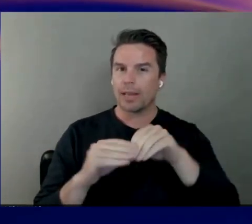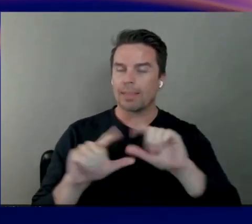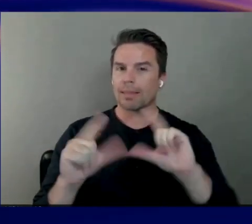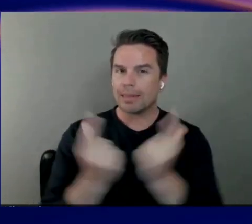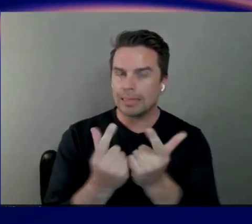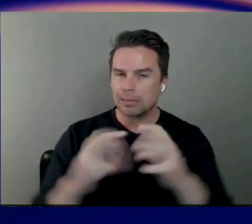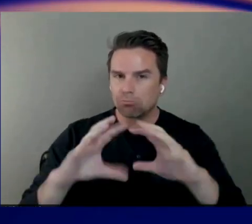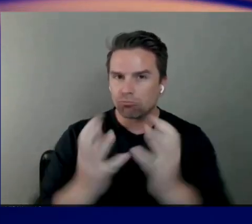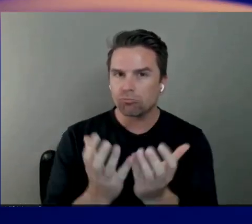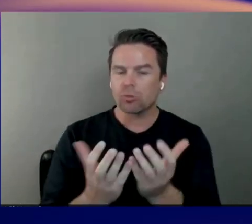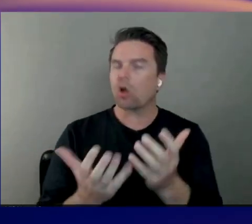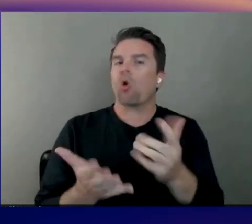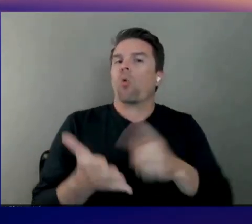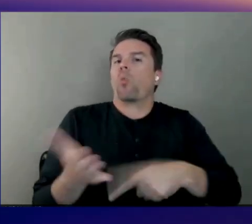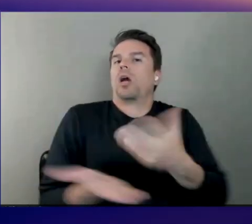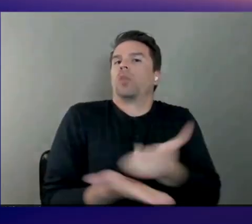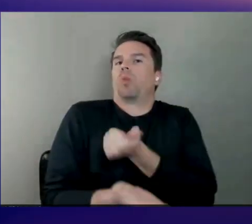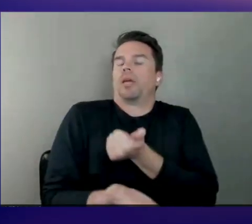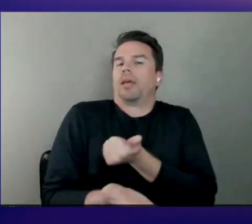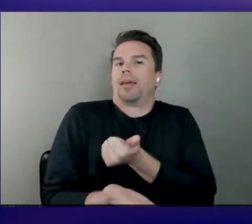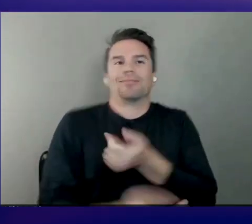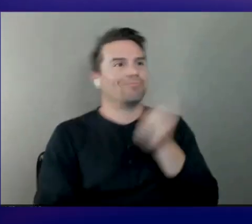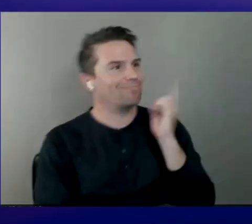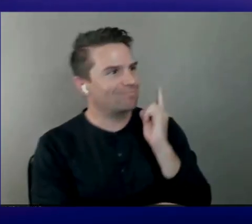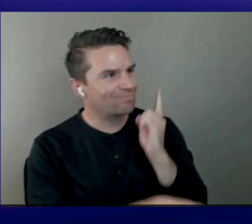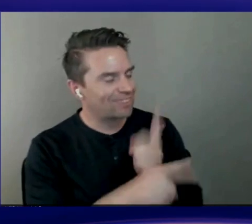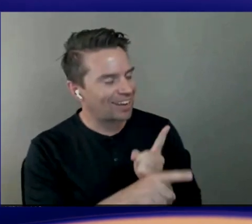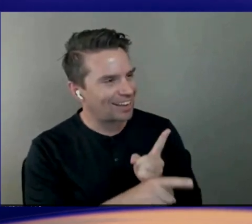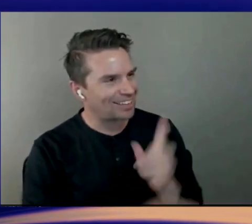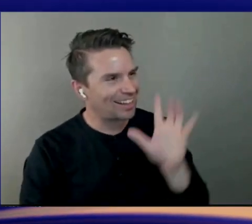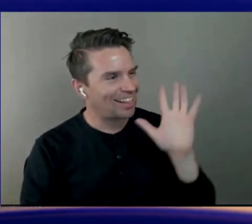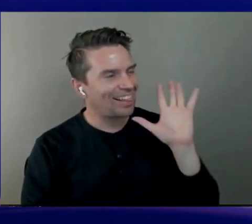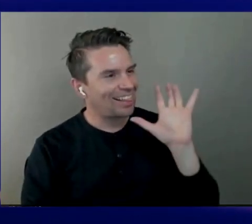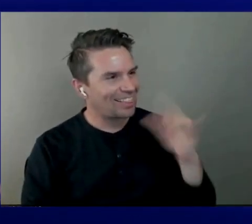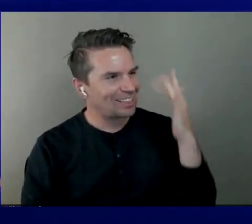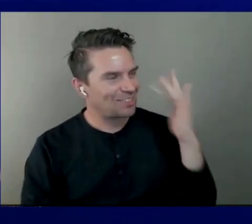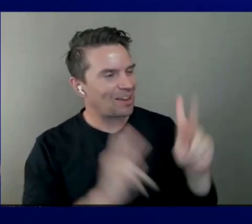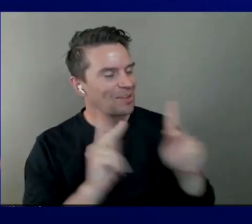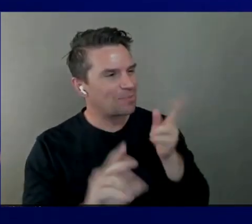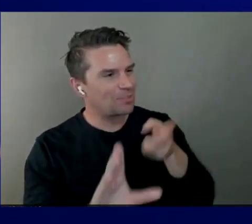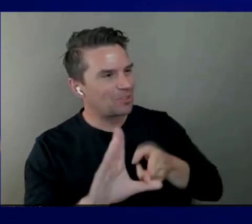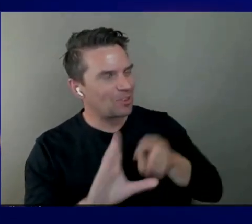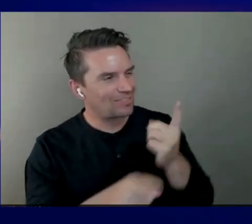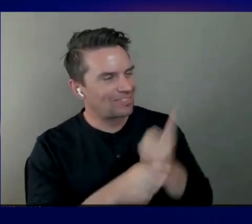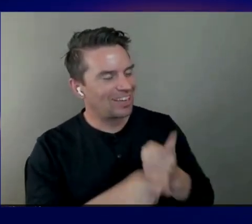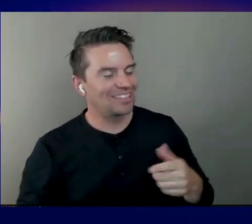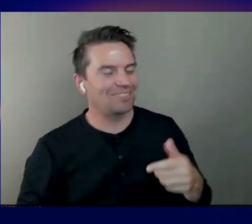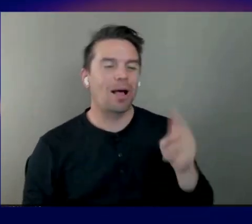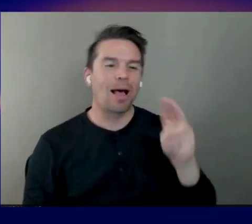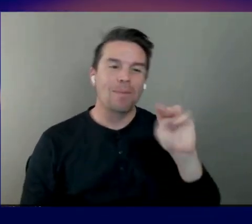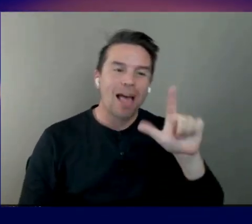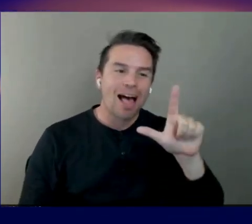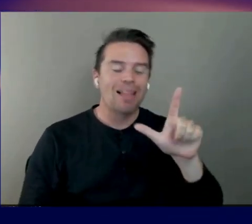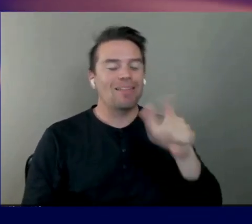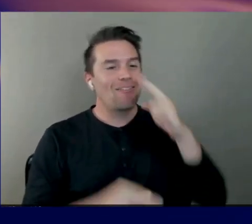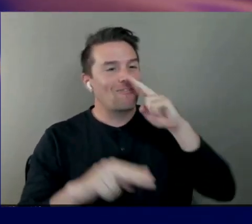Right? - Right? I mean, that's why we compete. I mean, the ML, don't get me wrong, it's all fun, it's all great, racing. But what can you win?